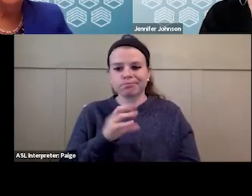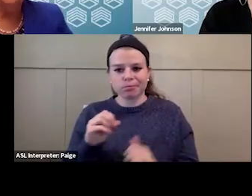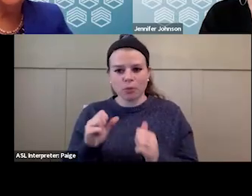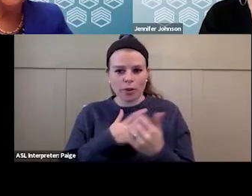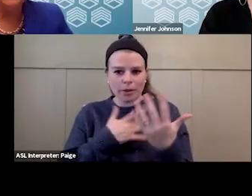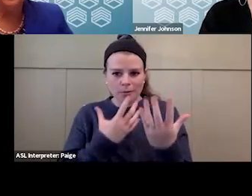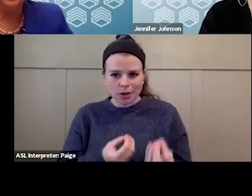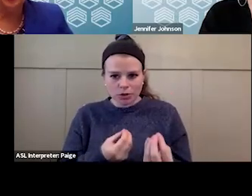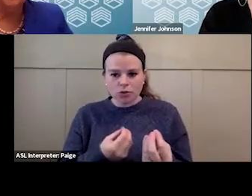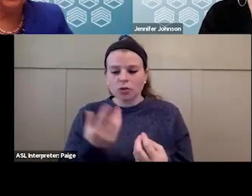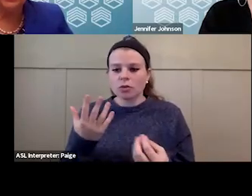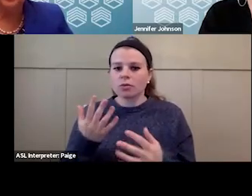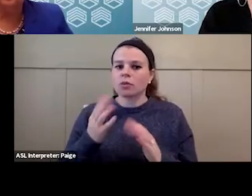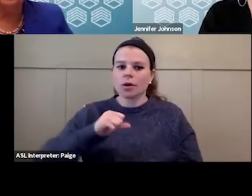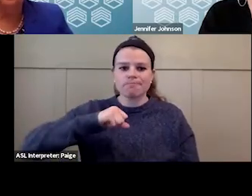and we wanna resist re-traumatization.